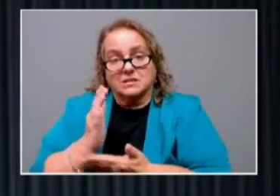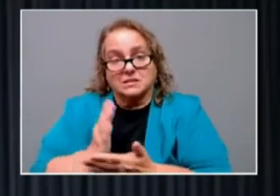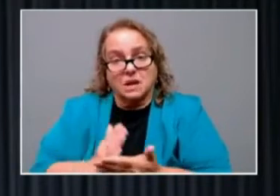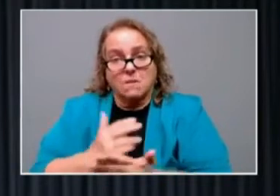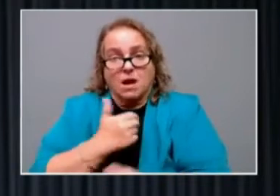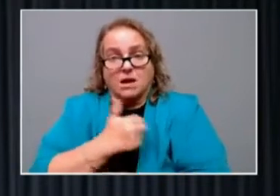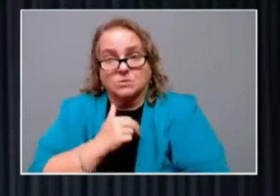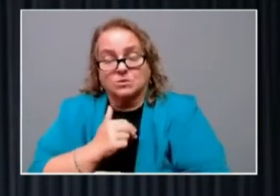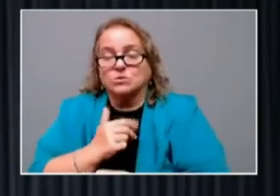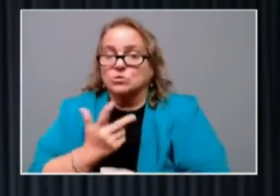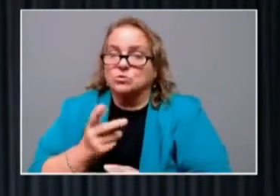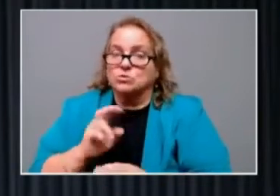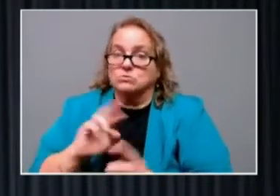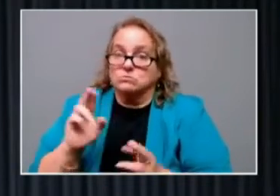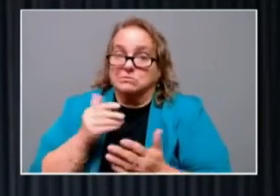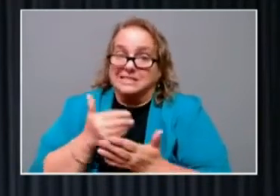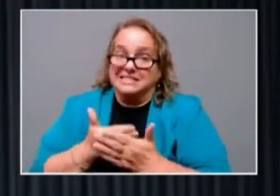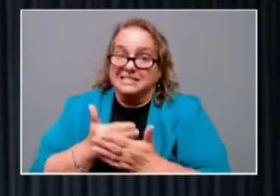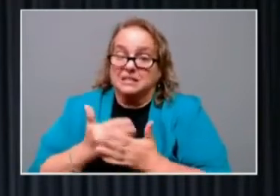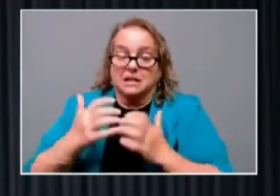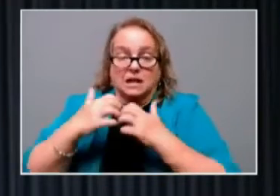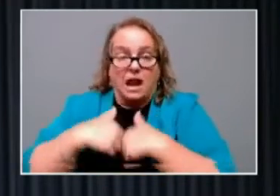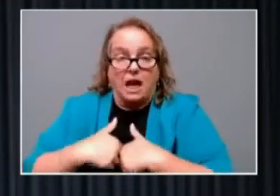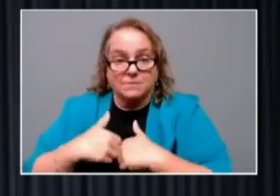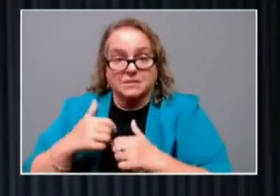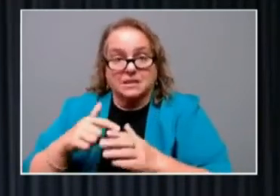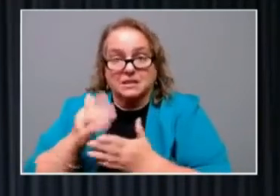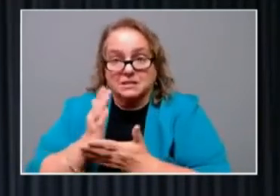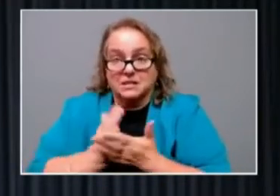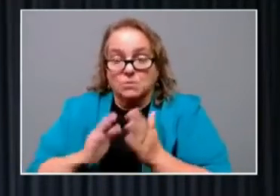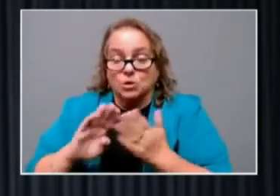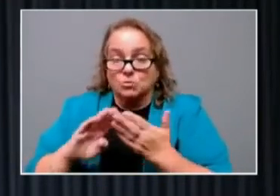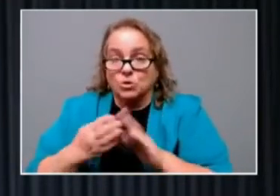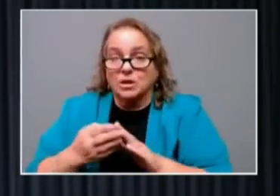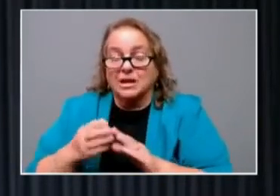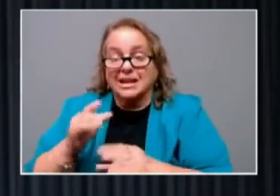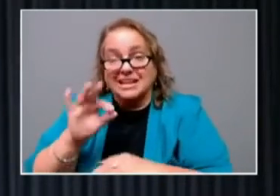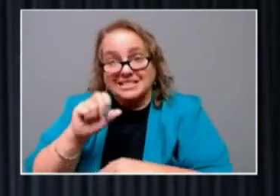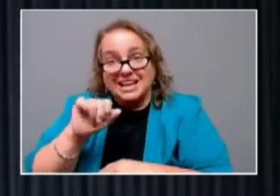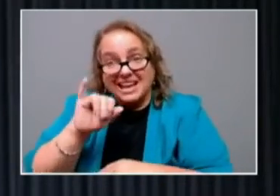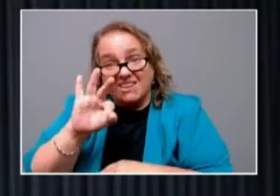collapse in many communities and I mean if that happens, what should the public